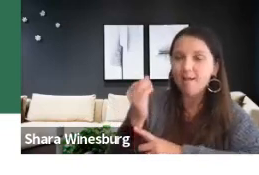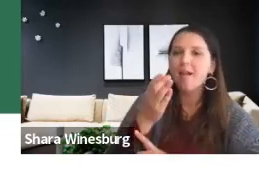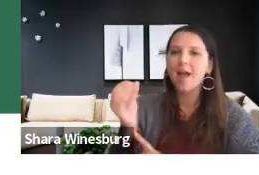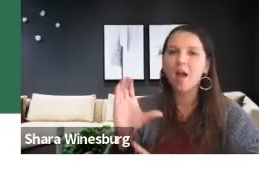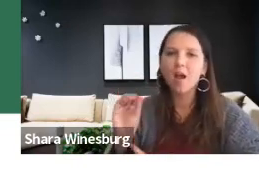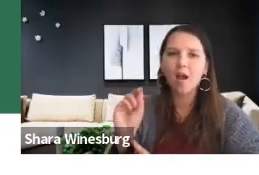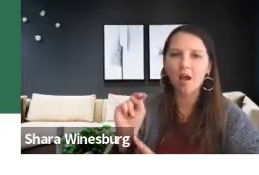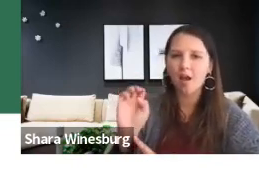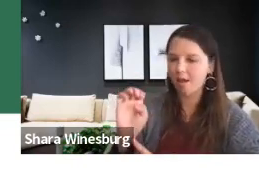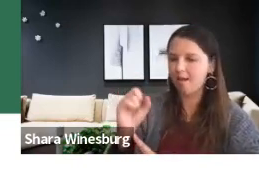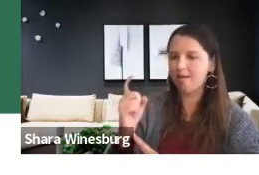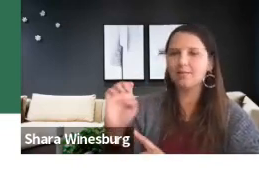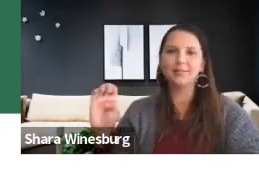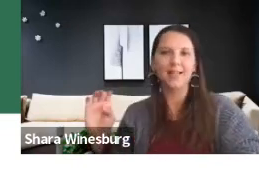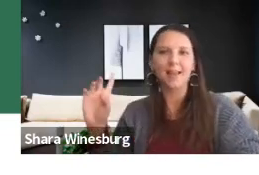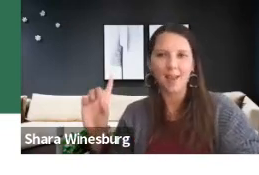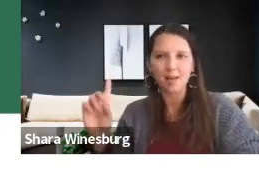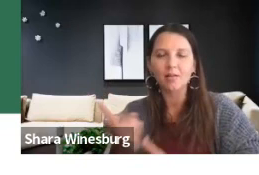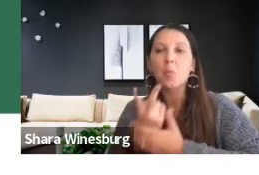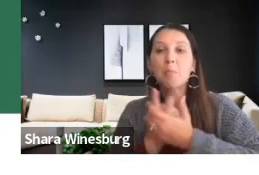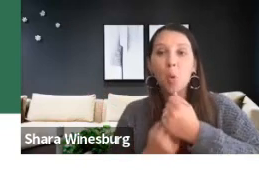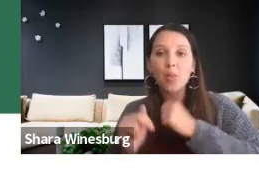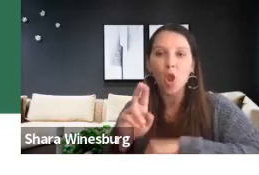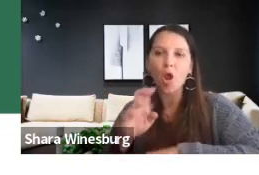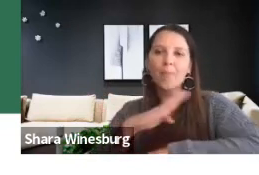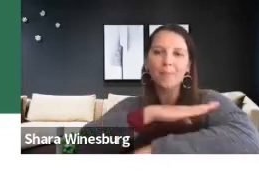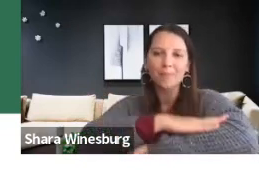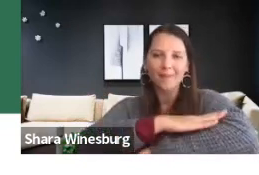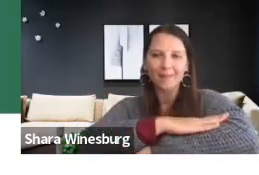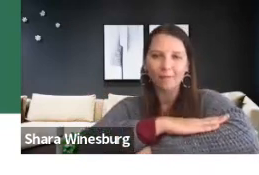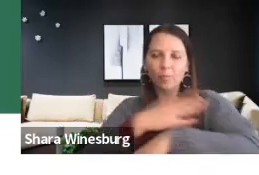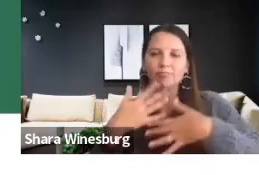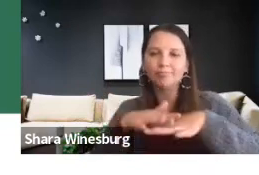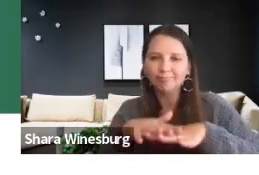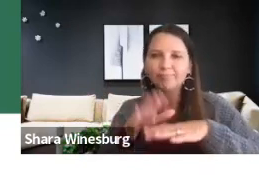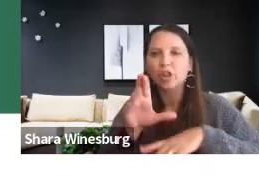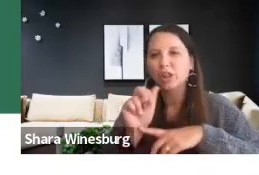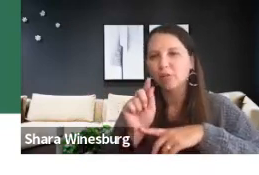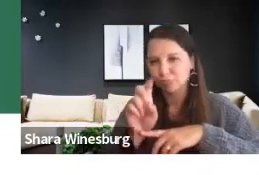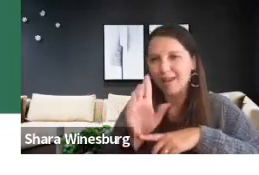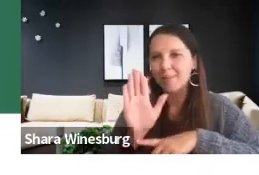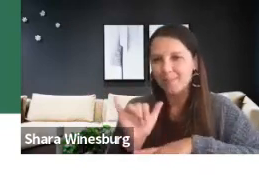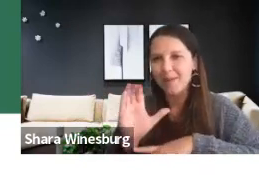classes and those are offered in Canvas and ConexED.